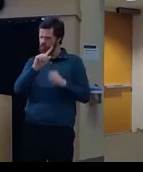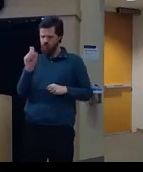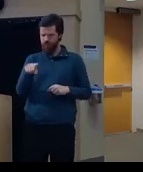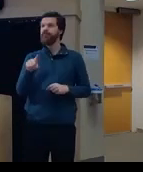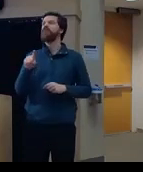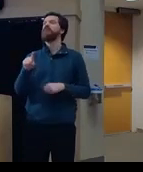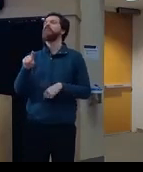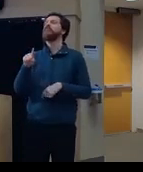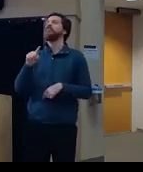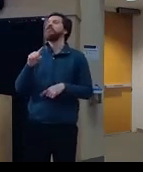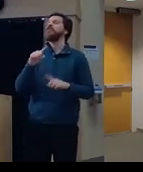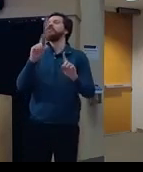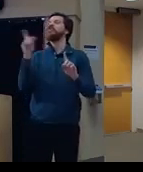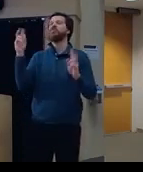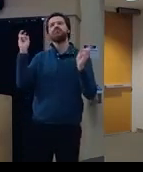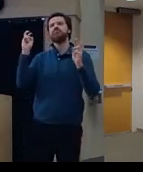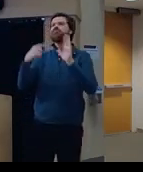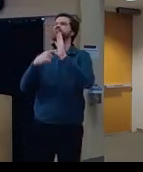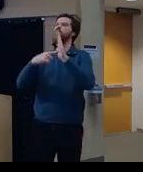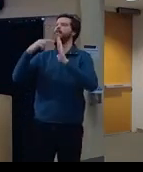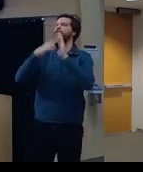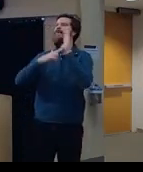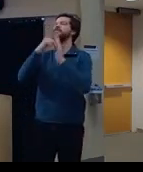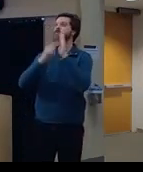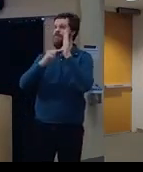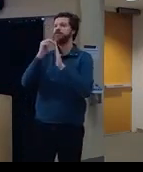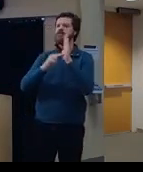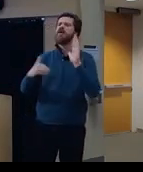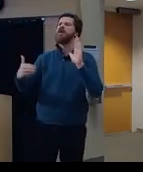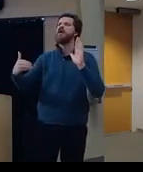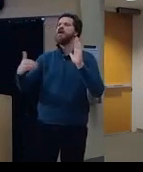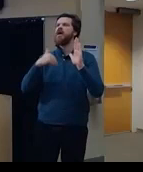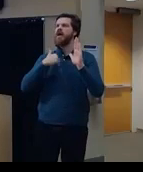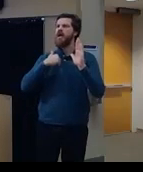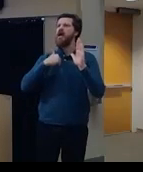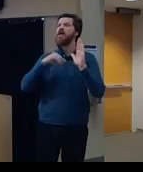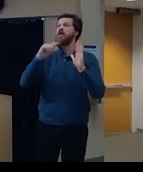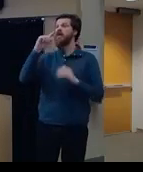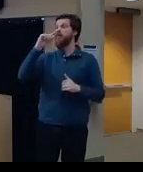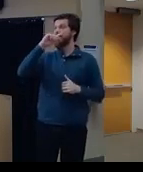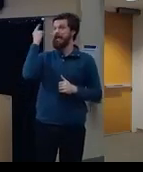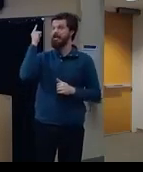course of the period that you presented um there were black psychiatrists and psychologists who